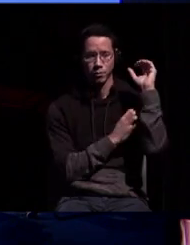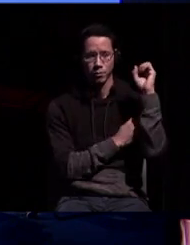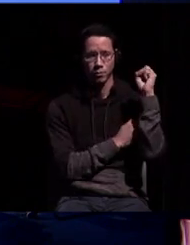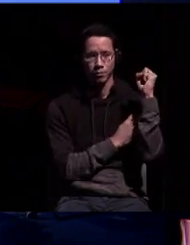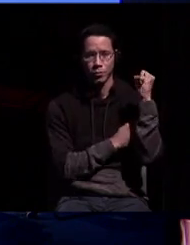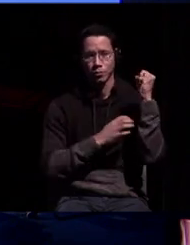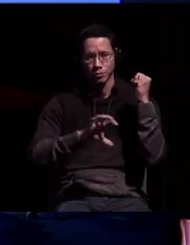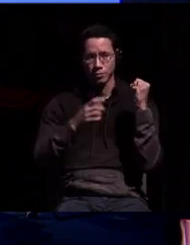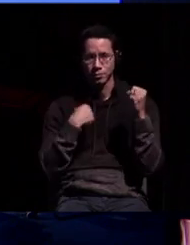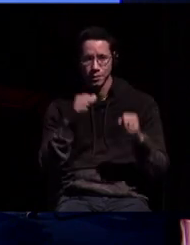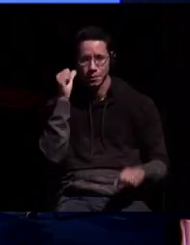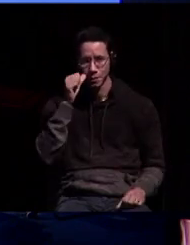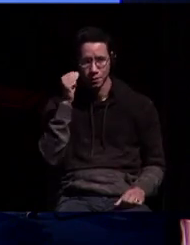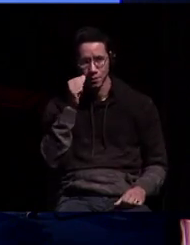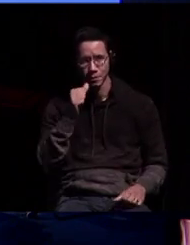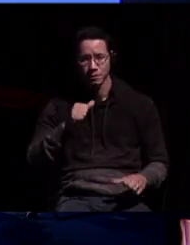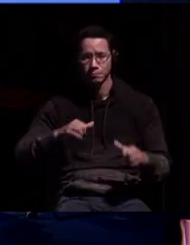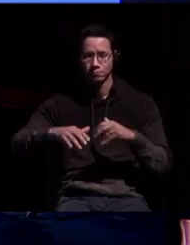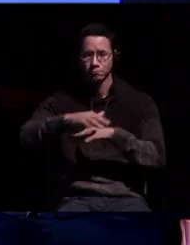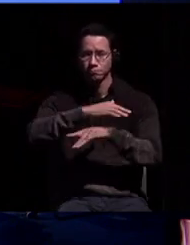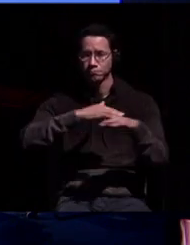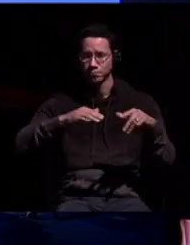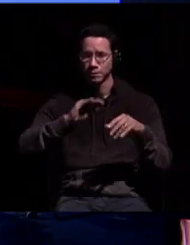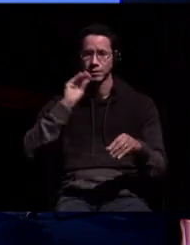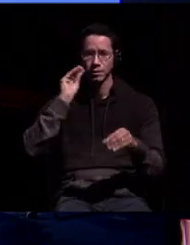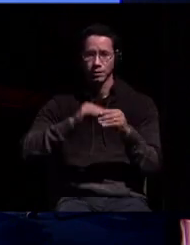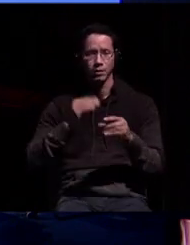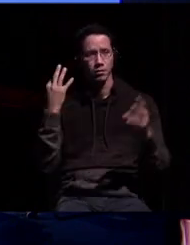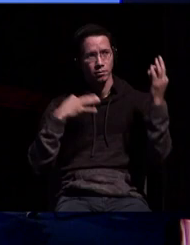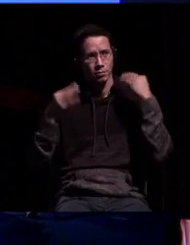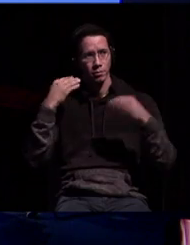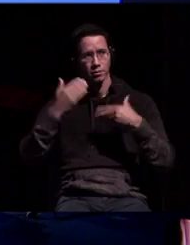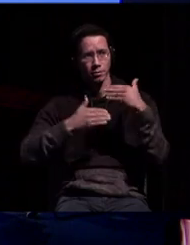in their different tourist models